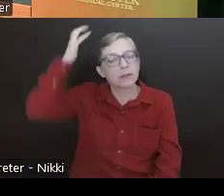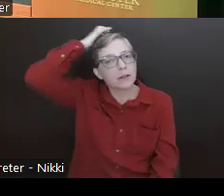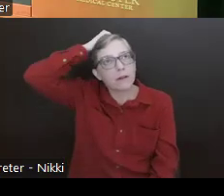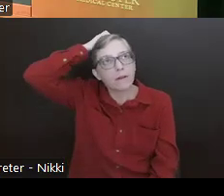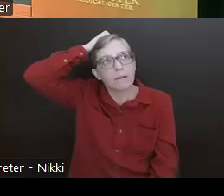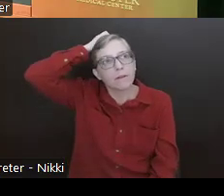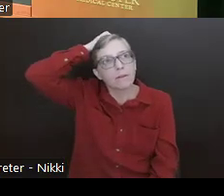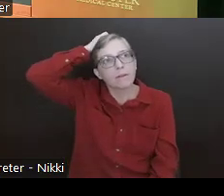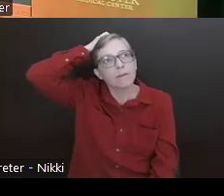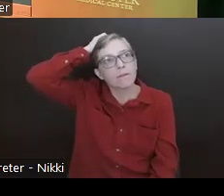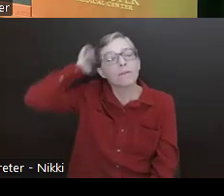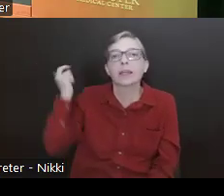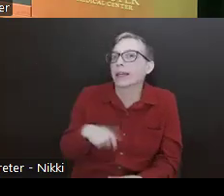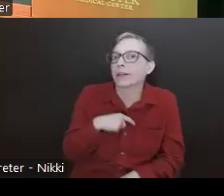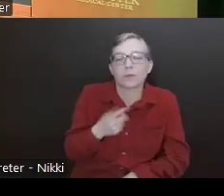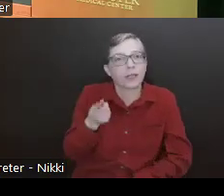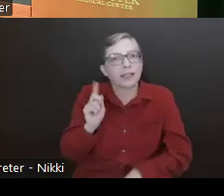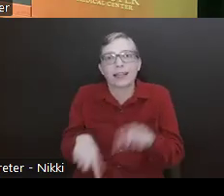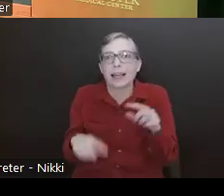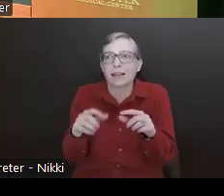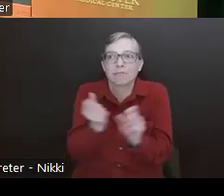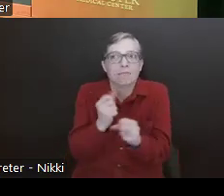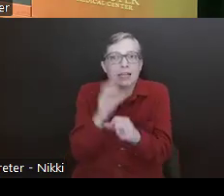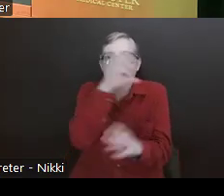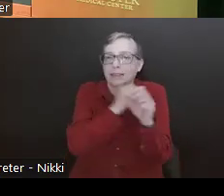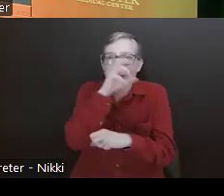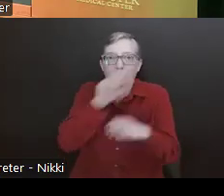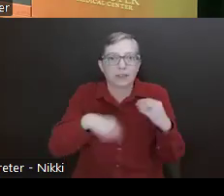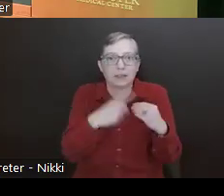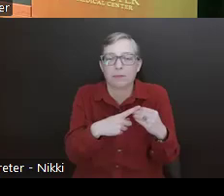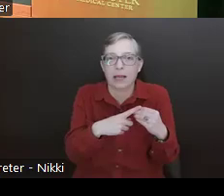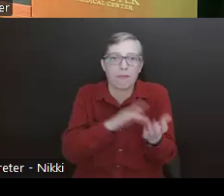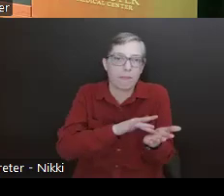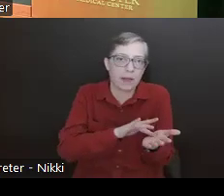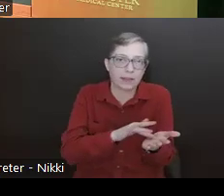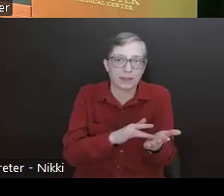trials about anti-depressants in this group so I think if I actually try to if I'm seeing somebody